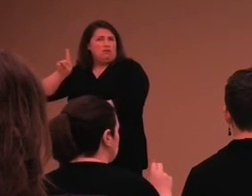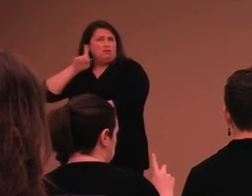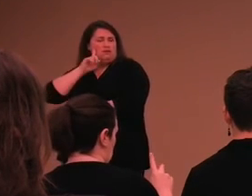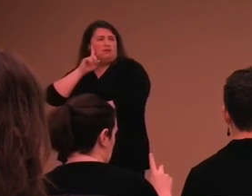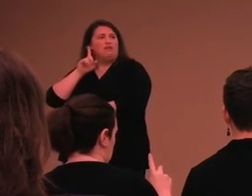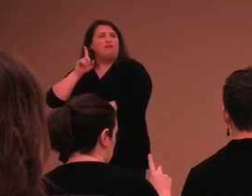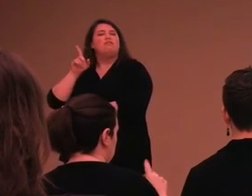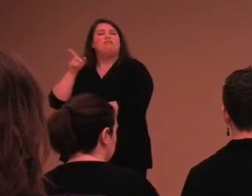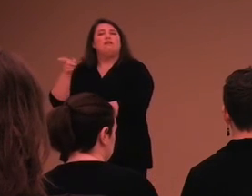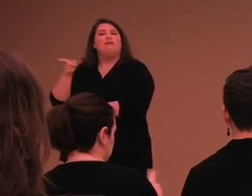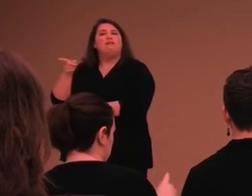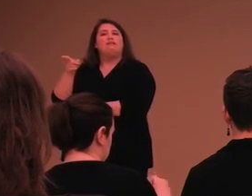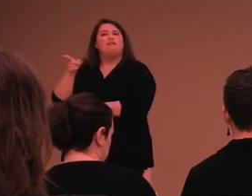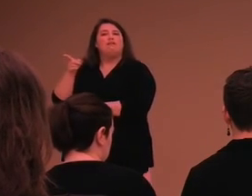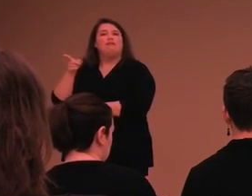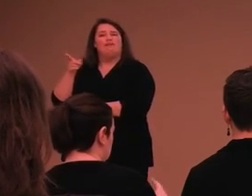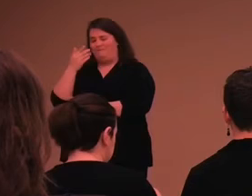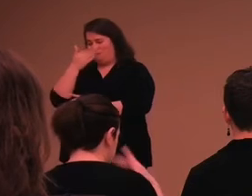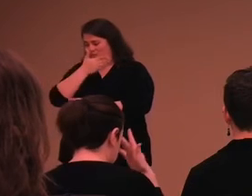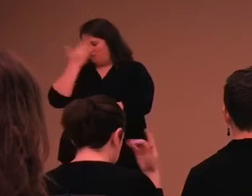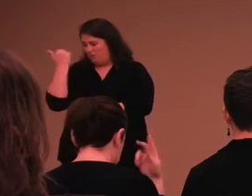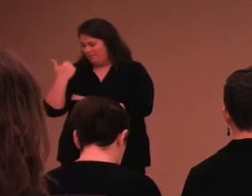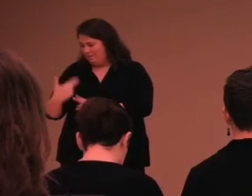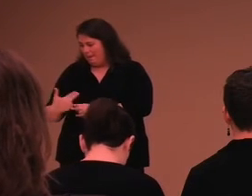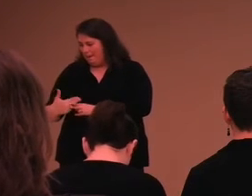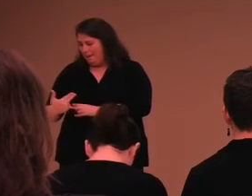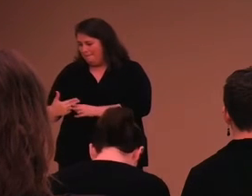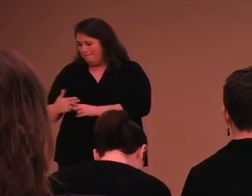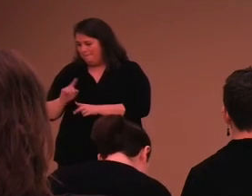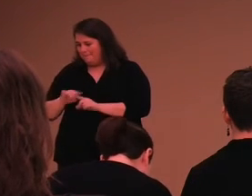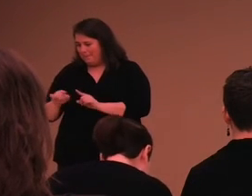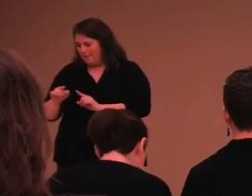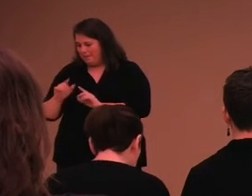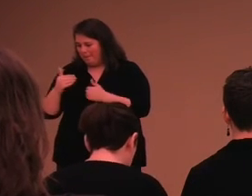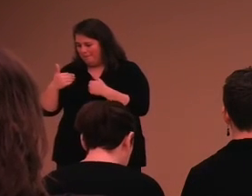Is escaping my mind right now, but it's on the box that I can tell you